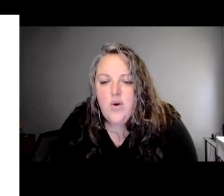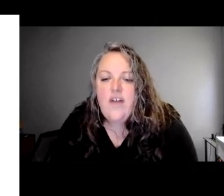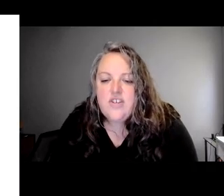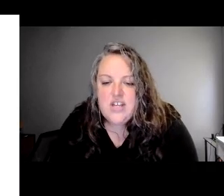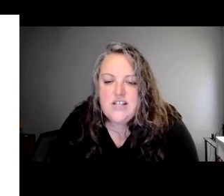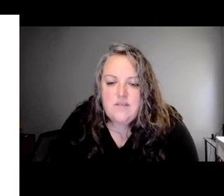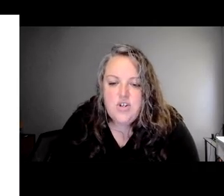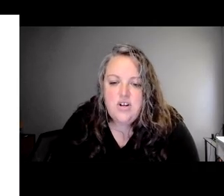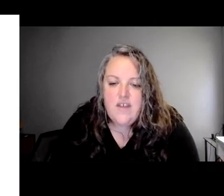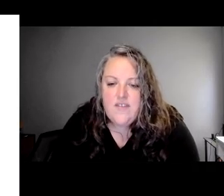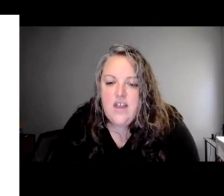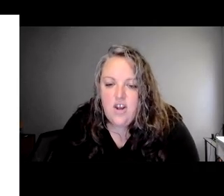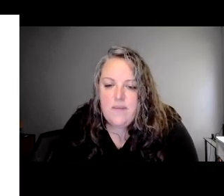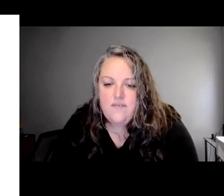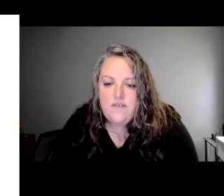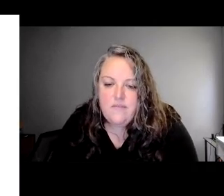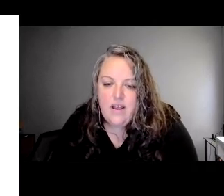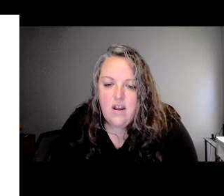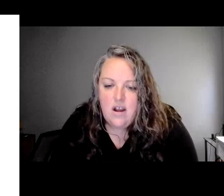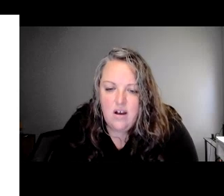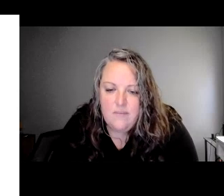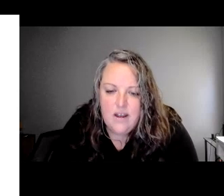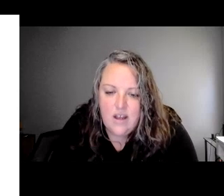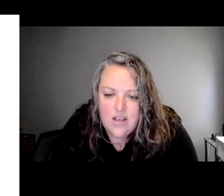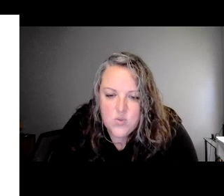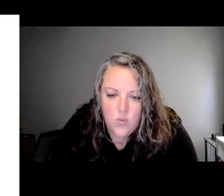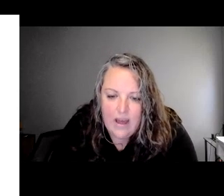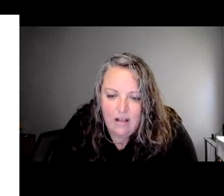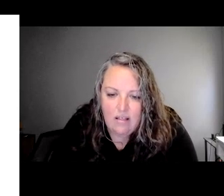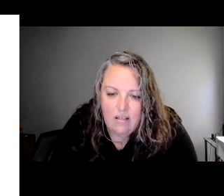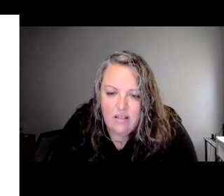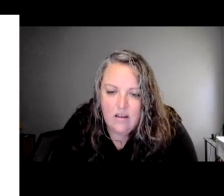you know, other cities, I'm sure that they could all benefit from my comment as well.